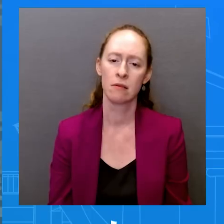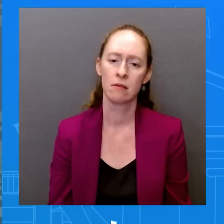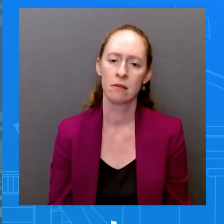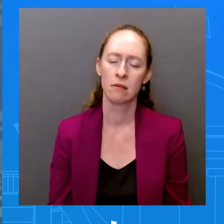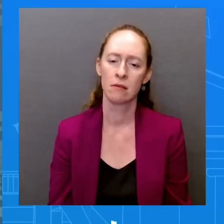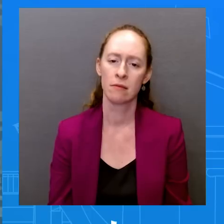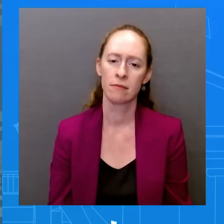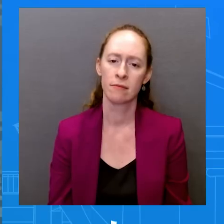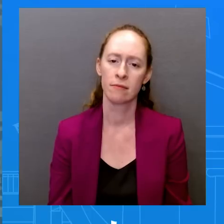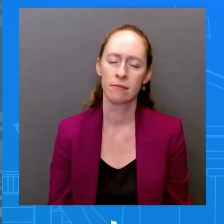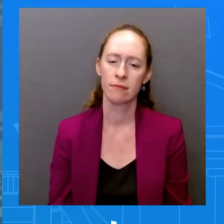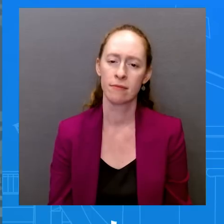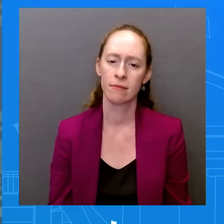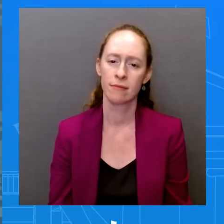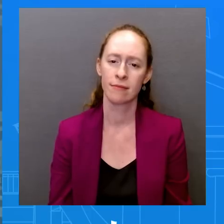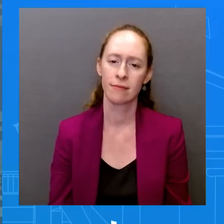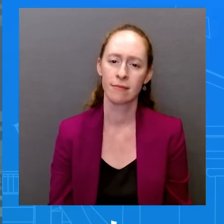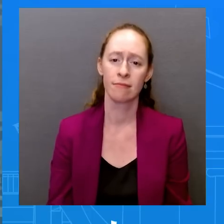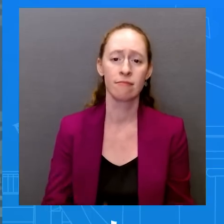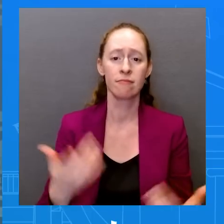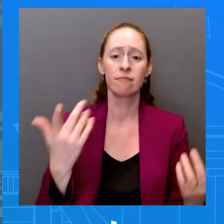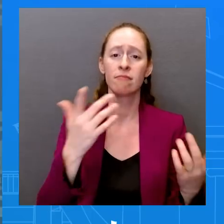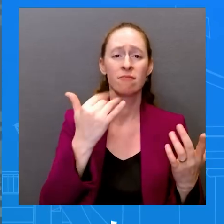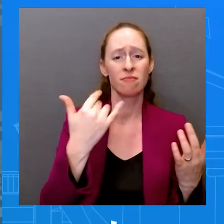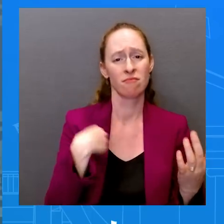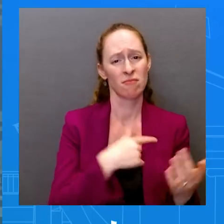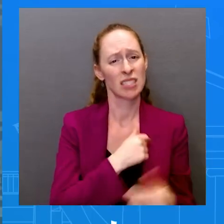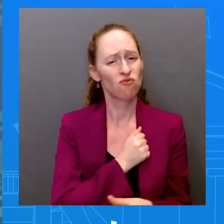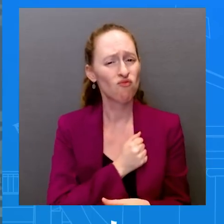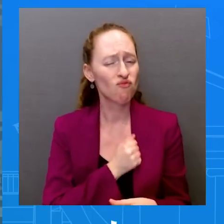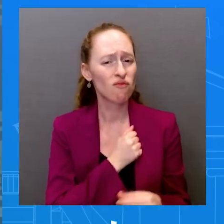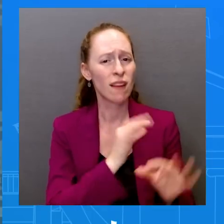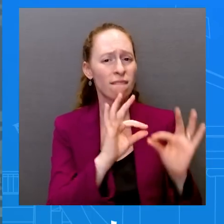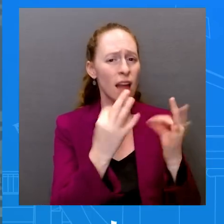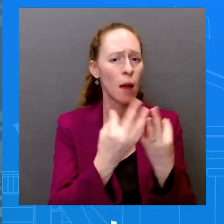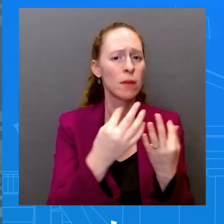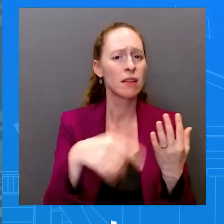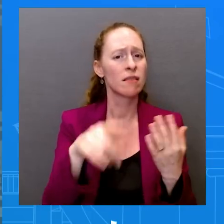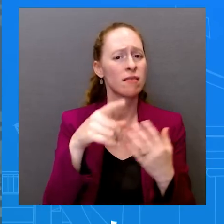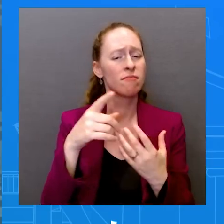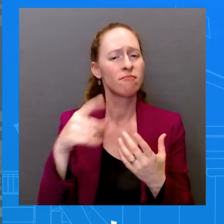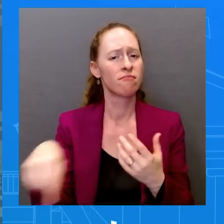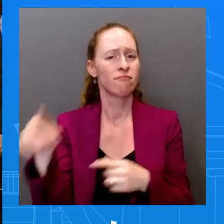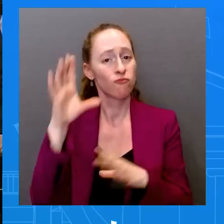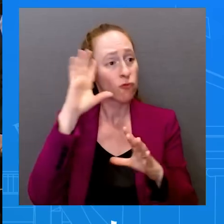and Dr. Biden. So, I'll leave it there. The Press: Thank you, Karine. Has the White House specifically inquired